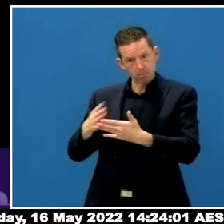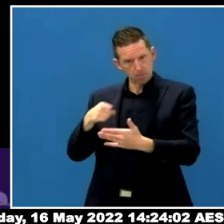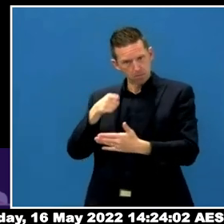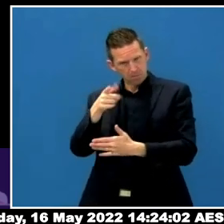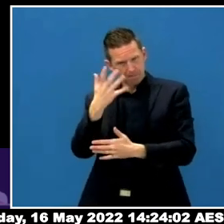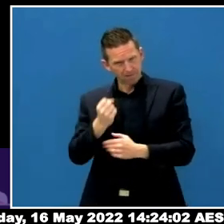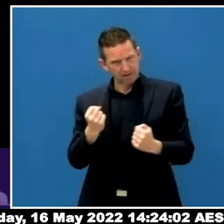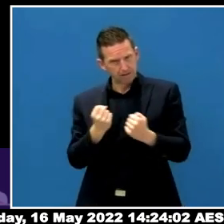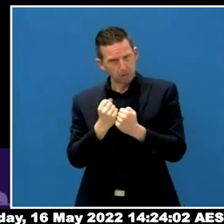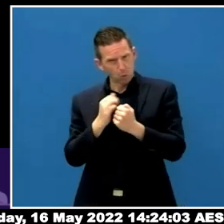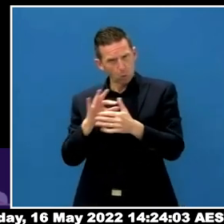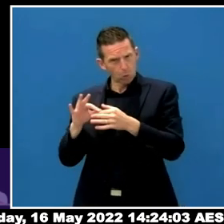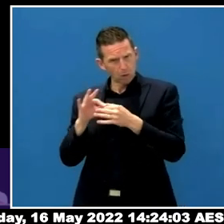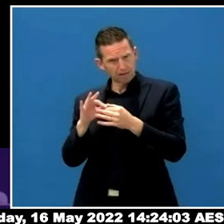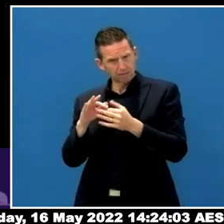No, it was just myself.